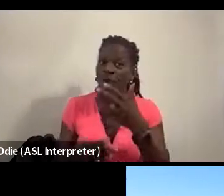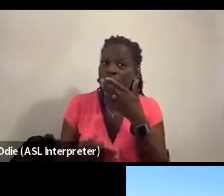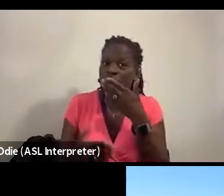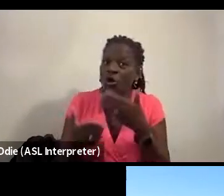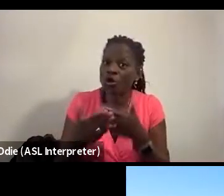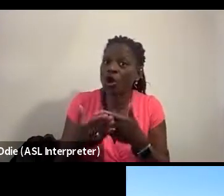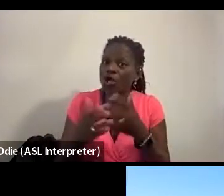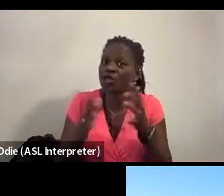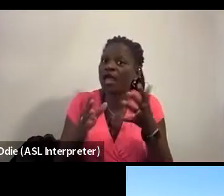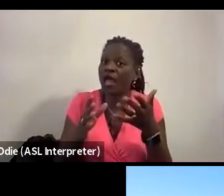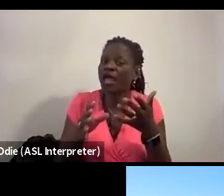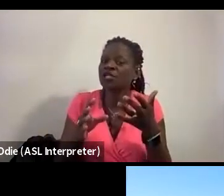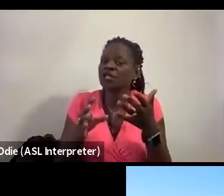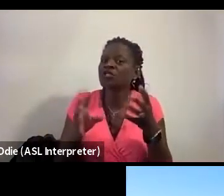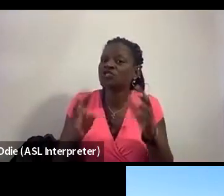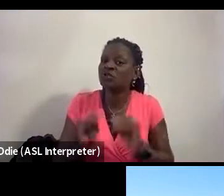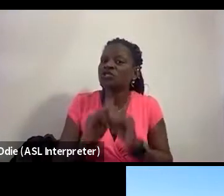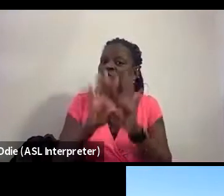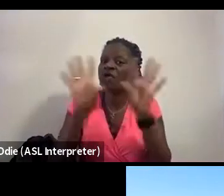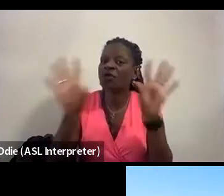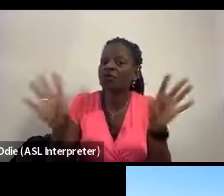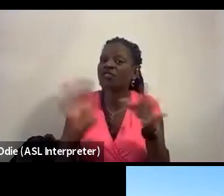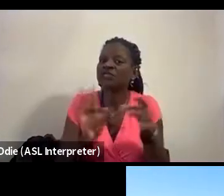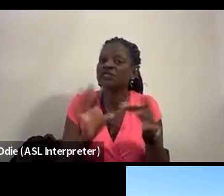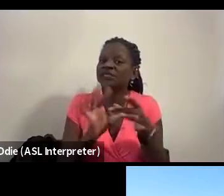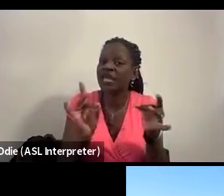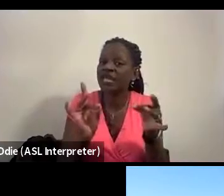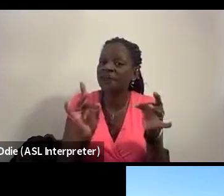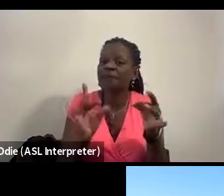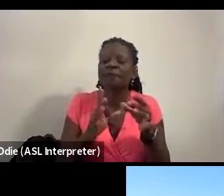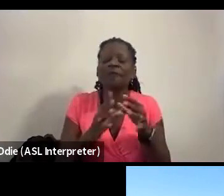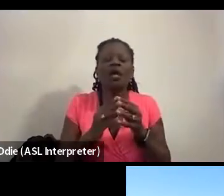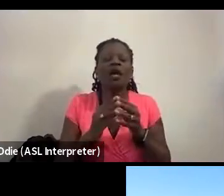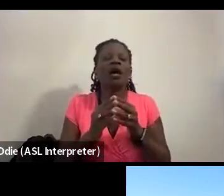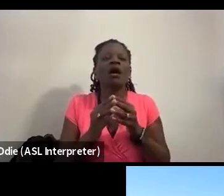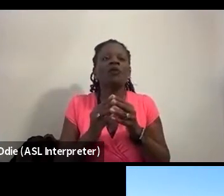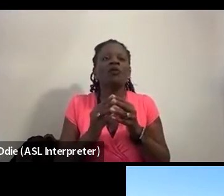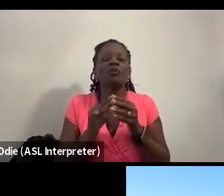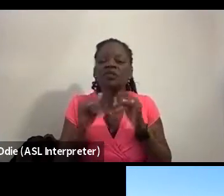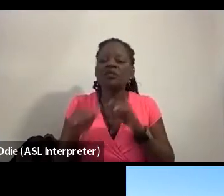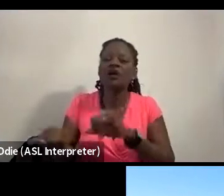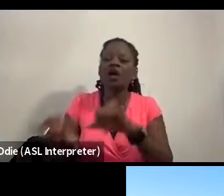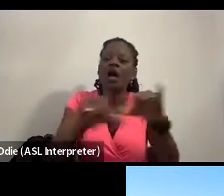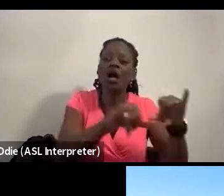I think with regard to the common things that we see with vaccines like the Fizer